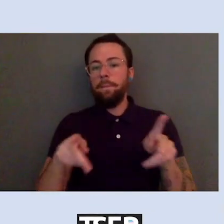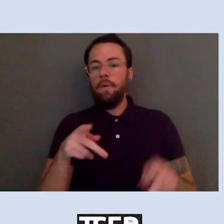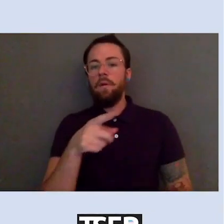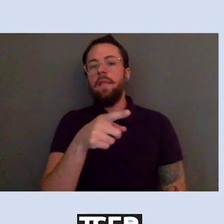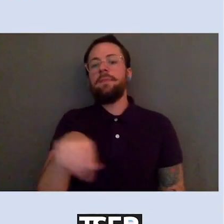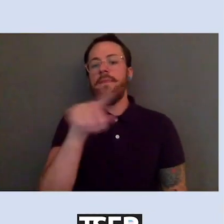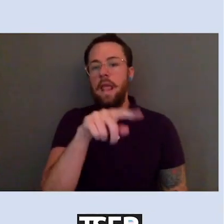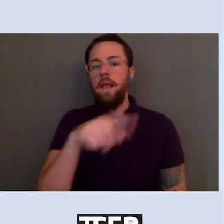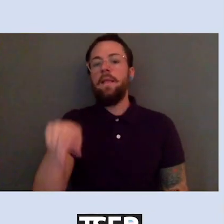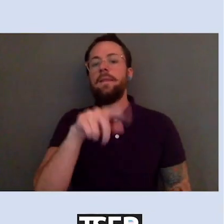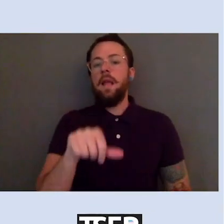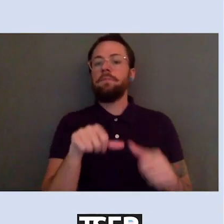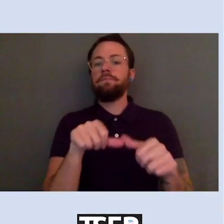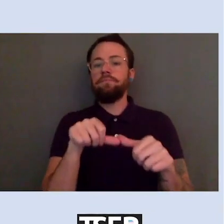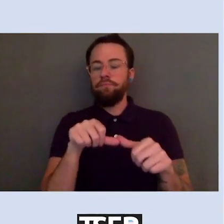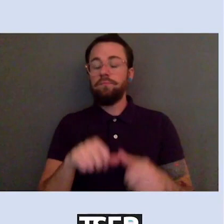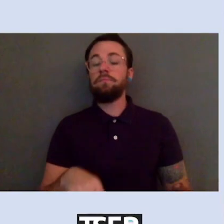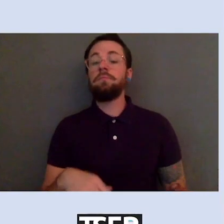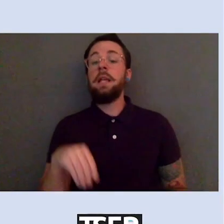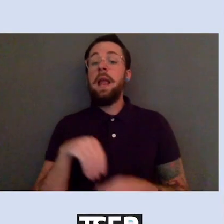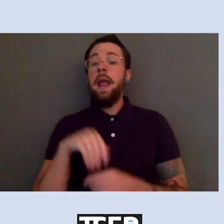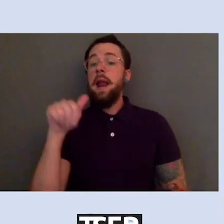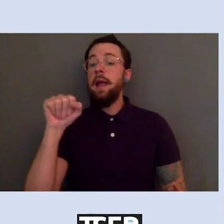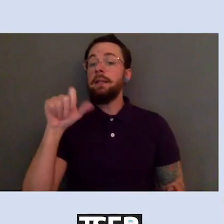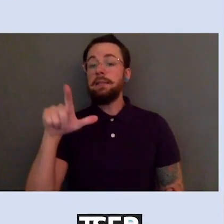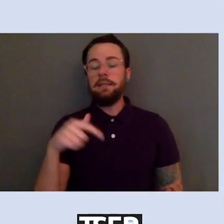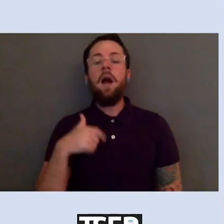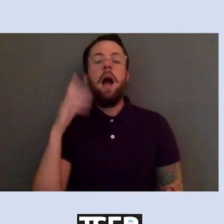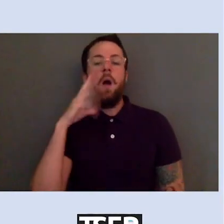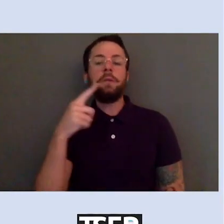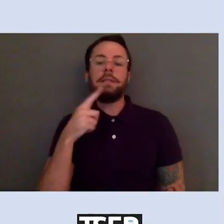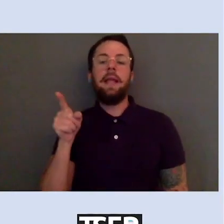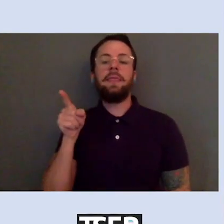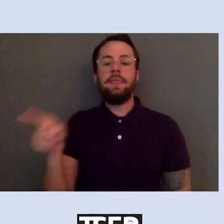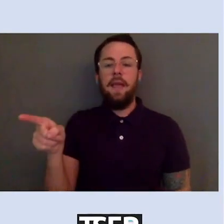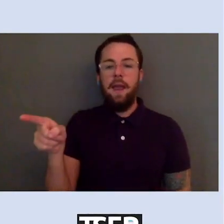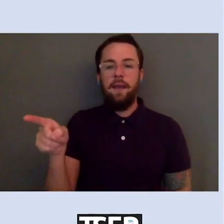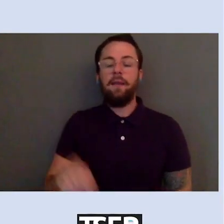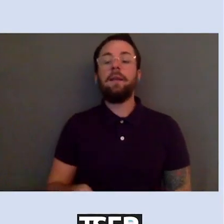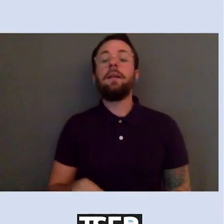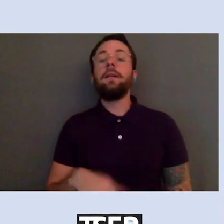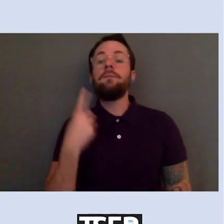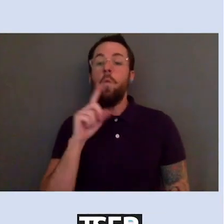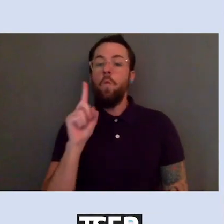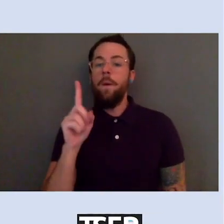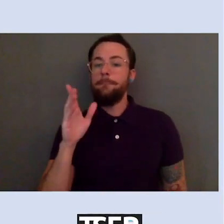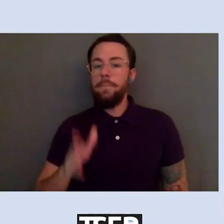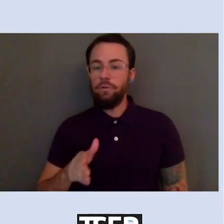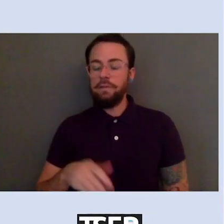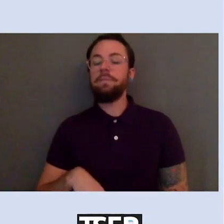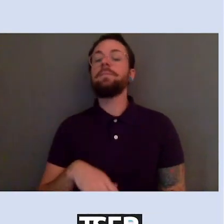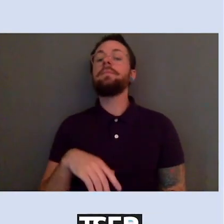using that because they are used to seeing they and them in English being for the plural.